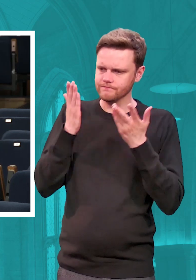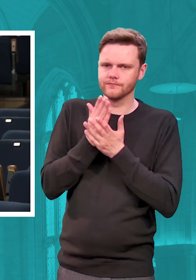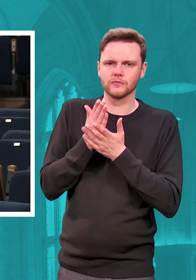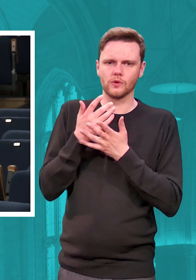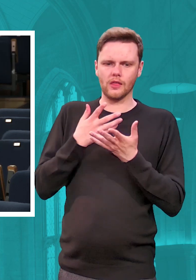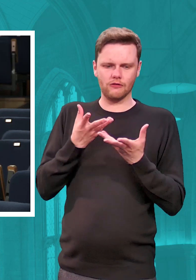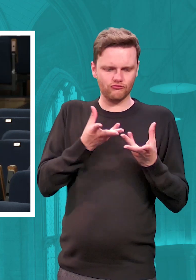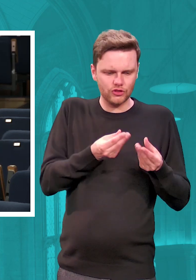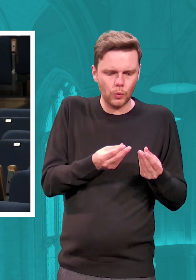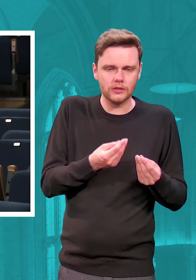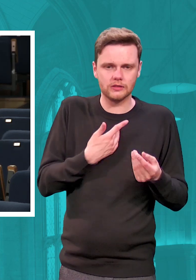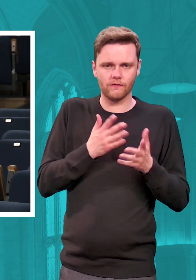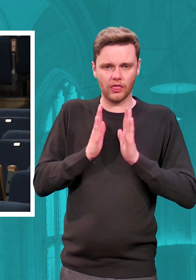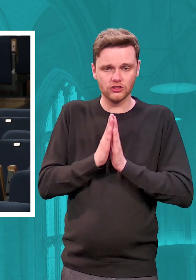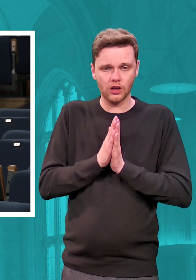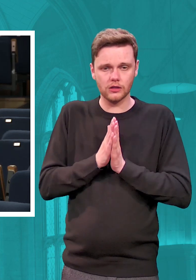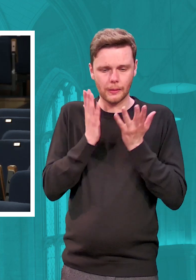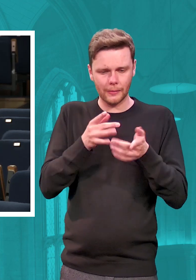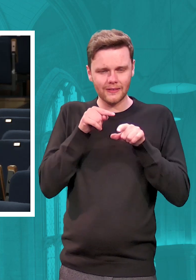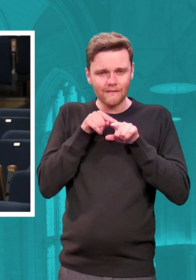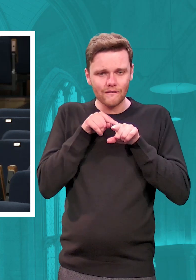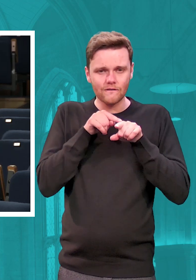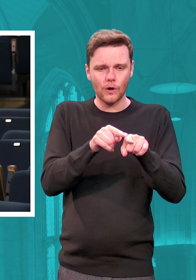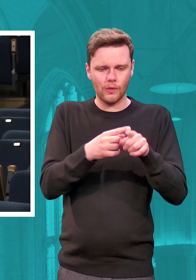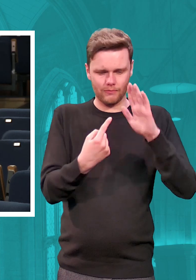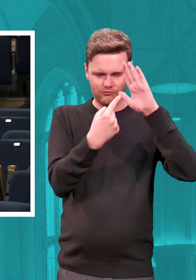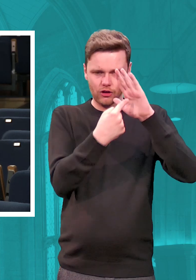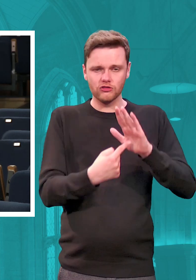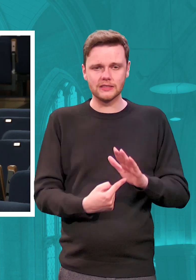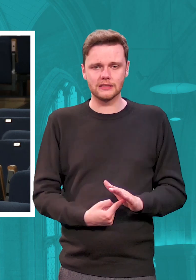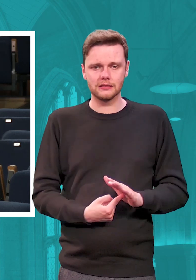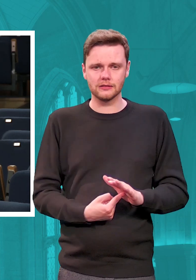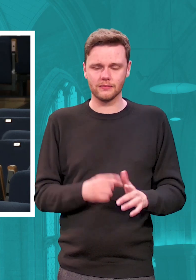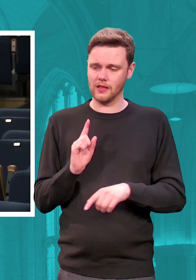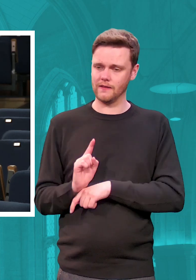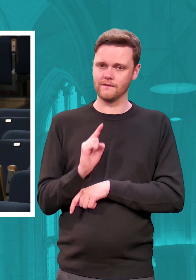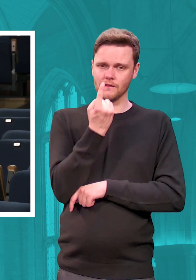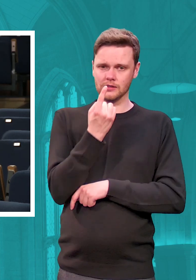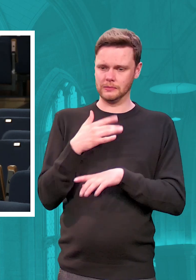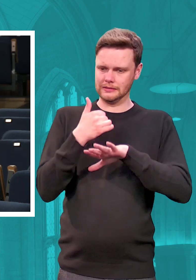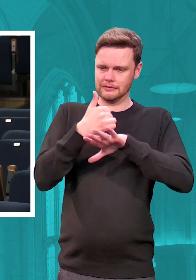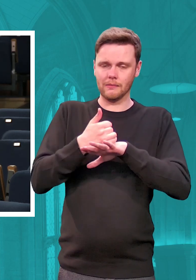of the church must follow the priorities that were first set out in the Radical Action Plan,